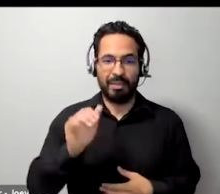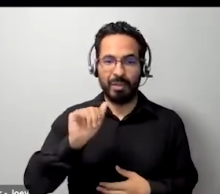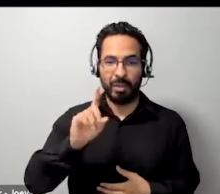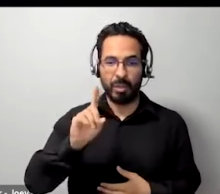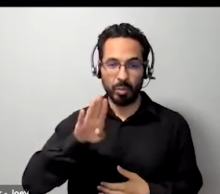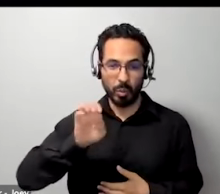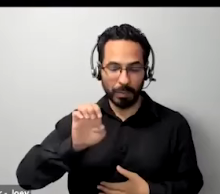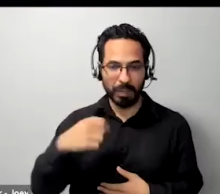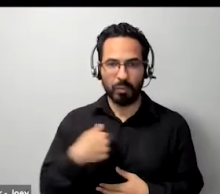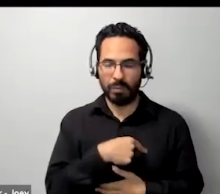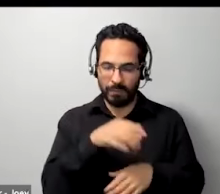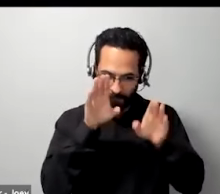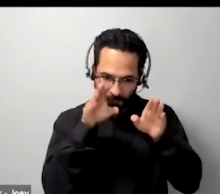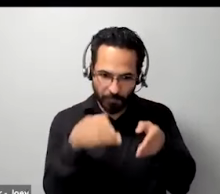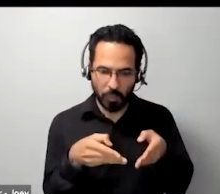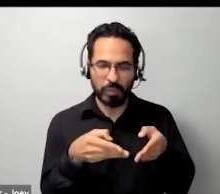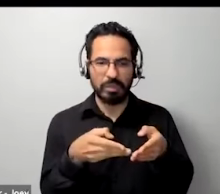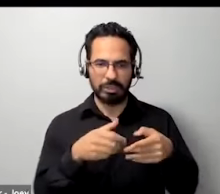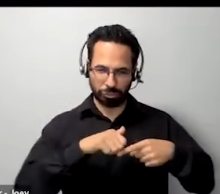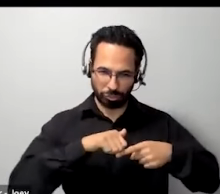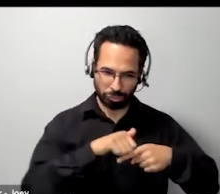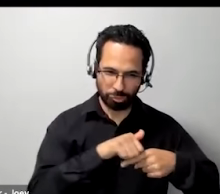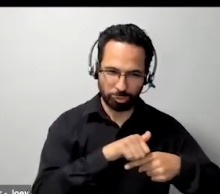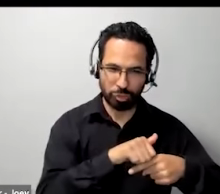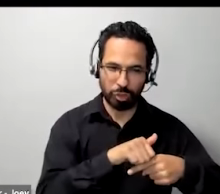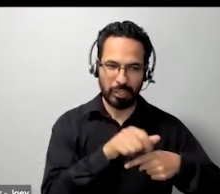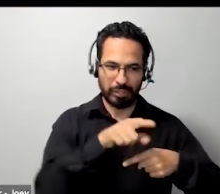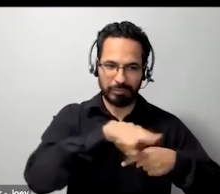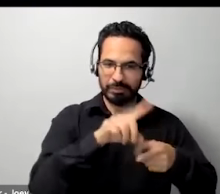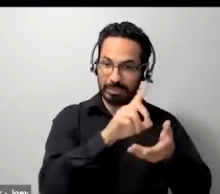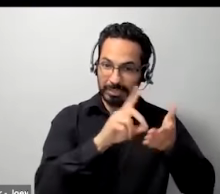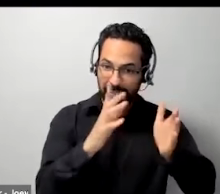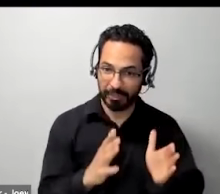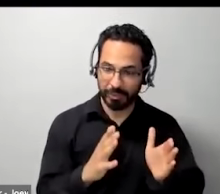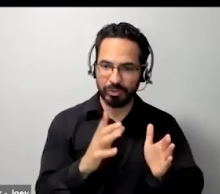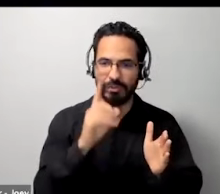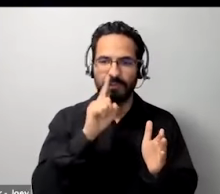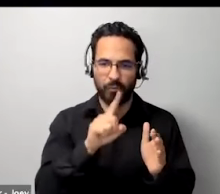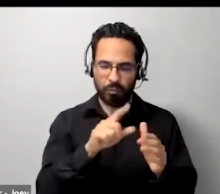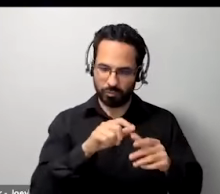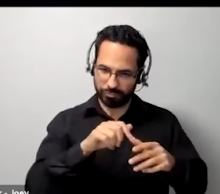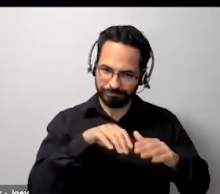on getting our designers well trained in accessibility, because I think everyone will say that, "You know,